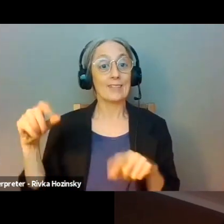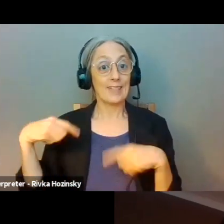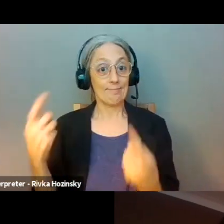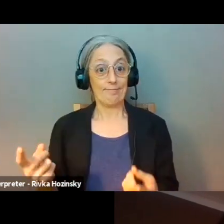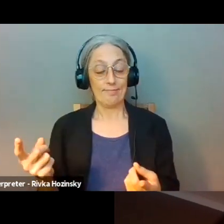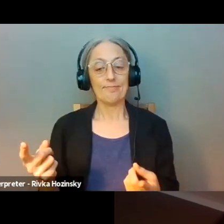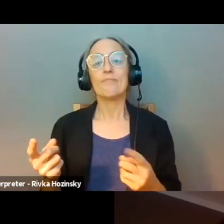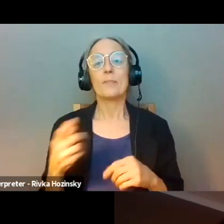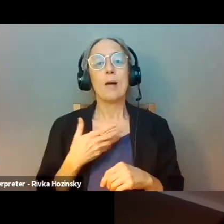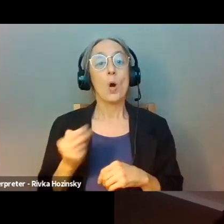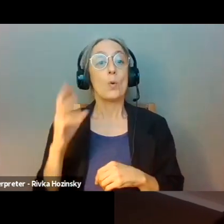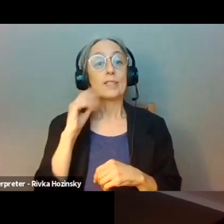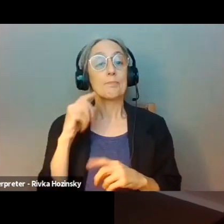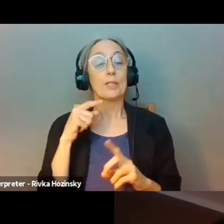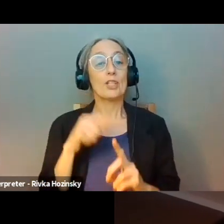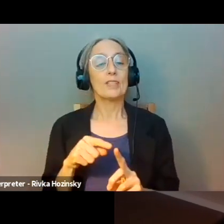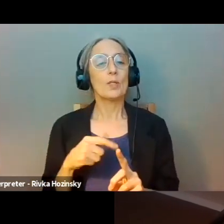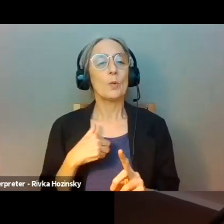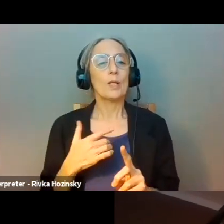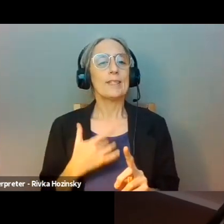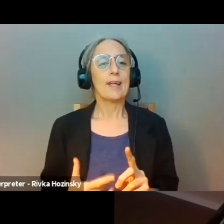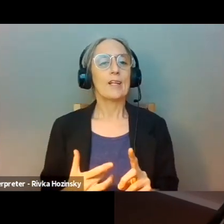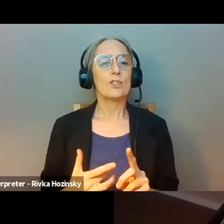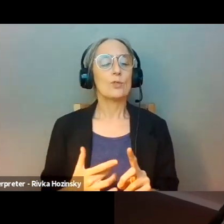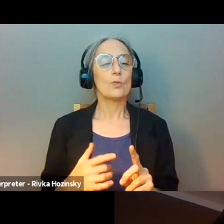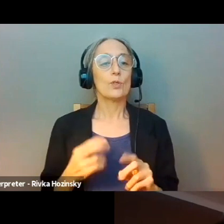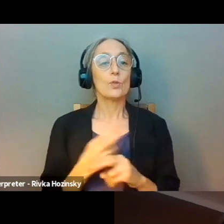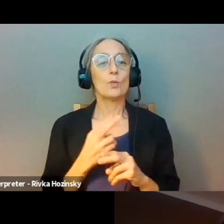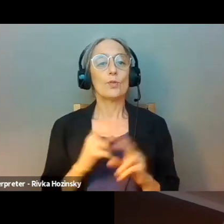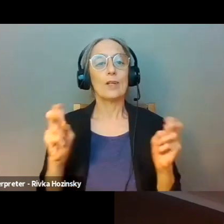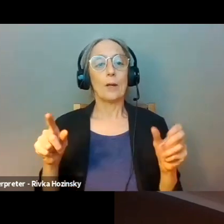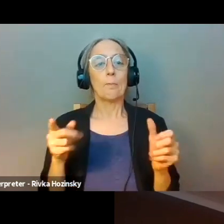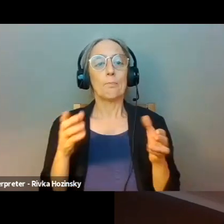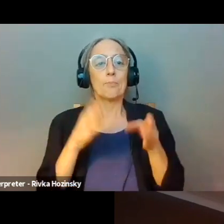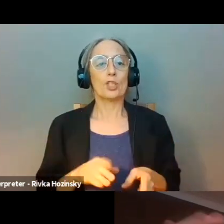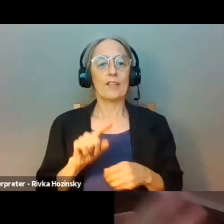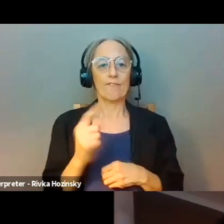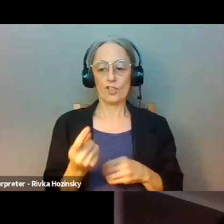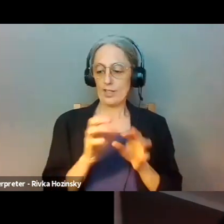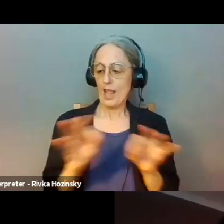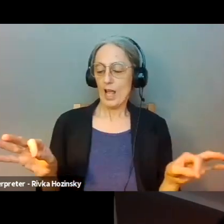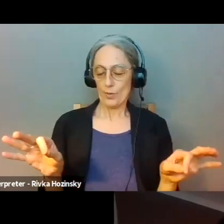we will typically defer to person first language when we are speaking about marketing events.